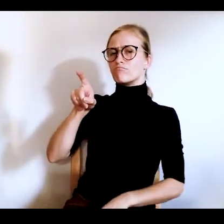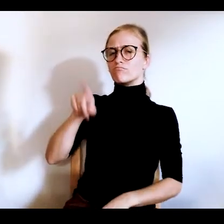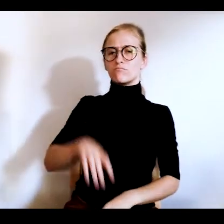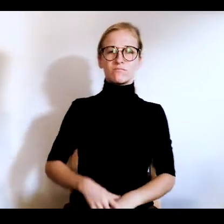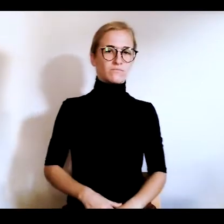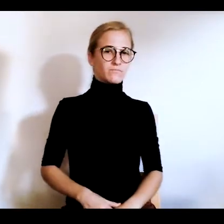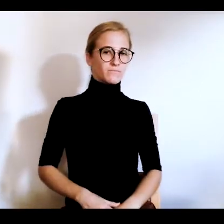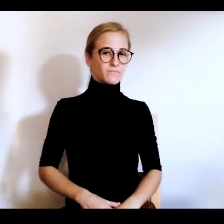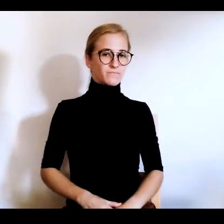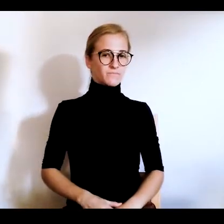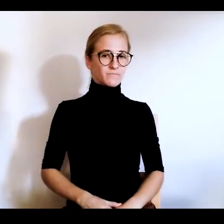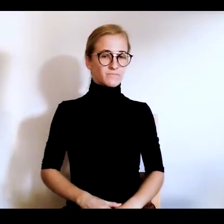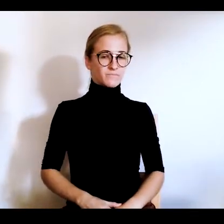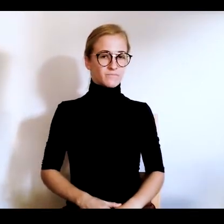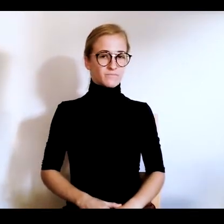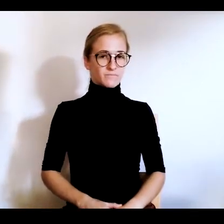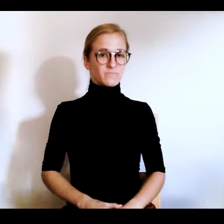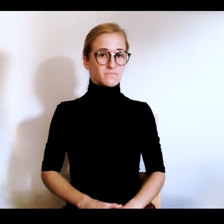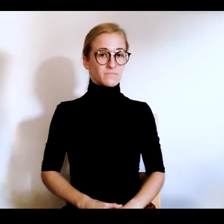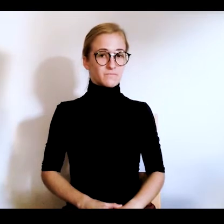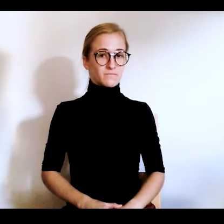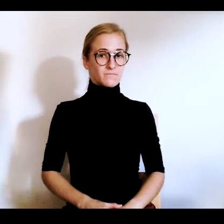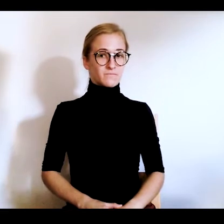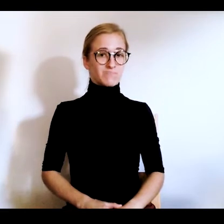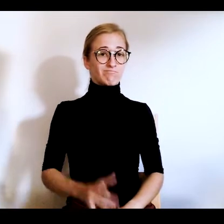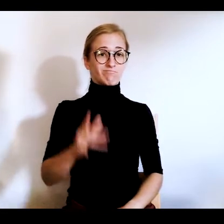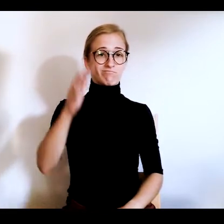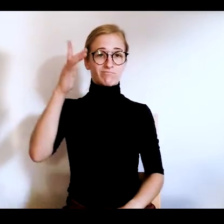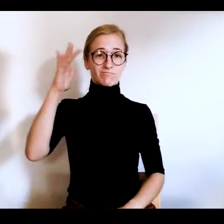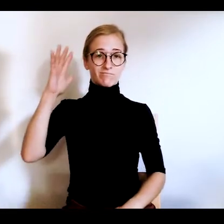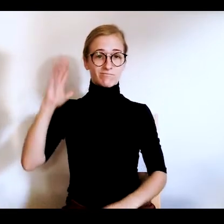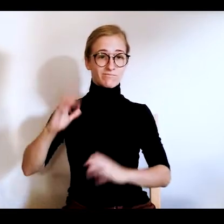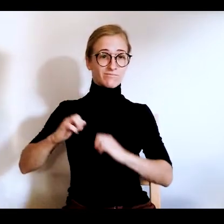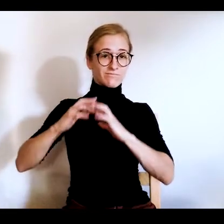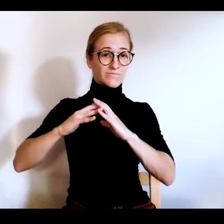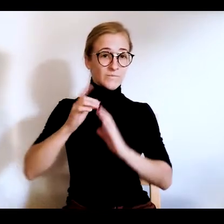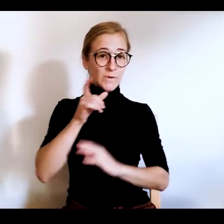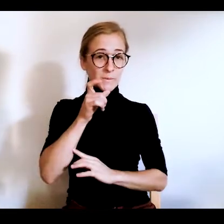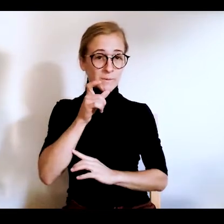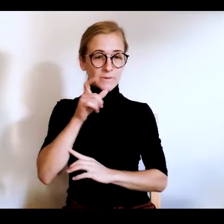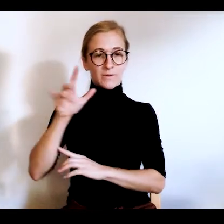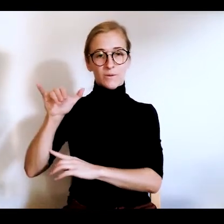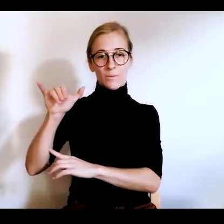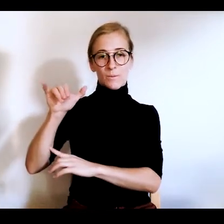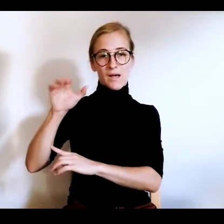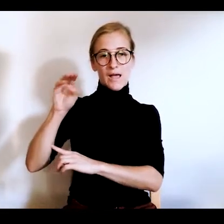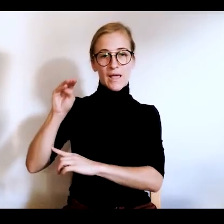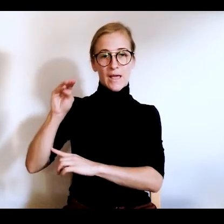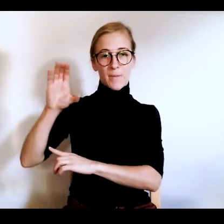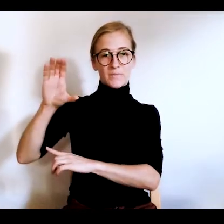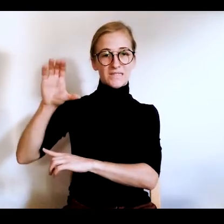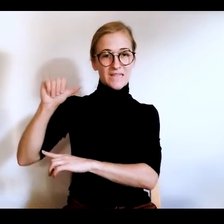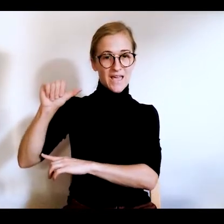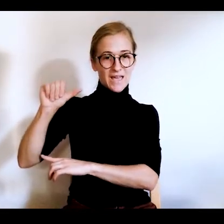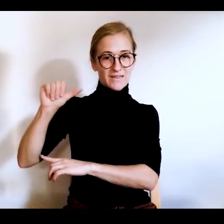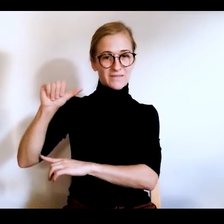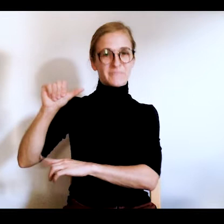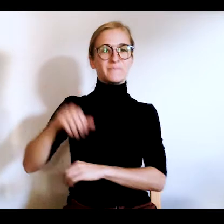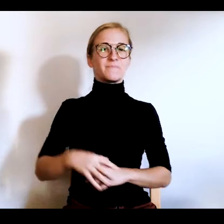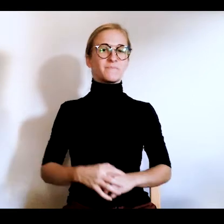this was an initiative of the YMCA